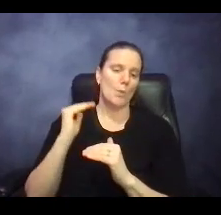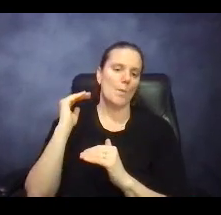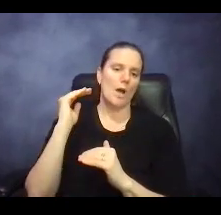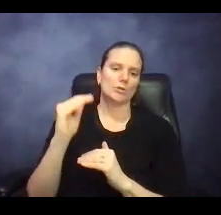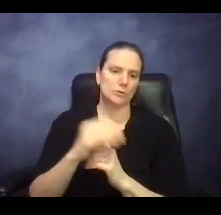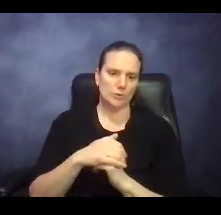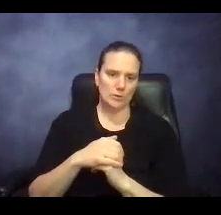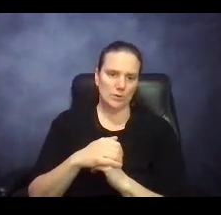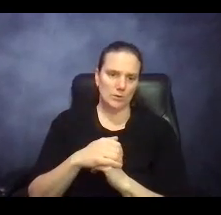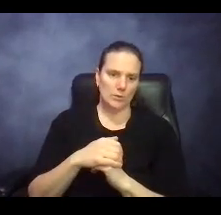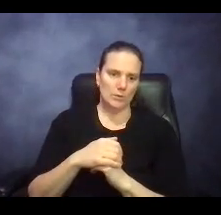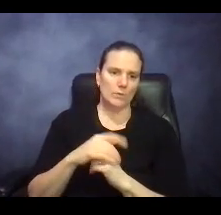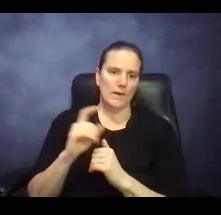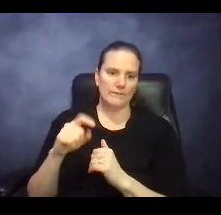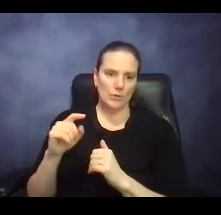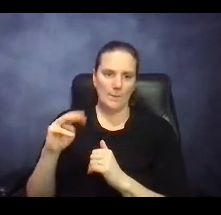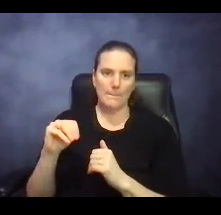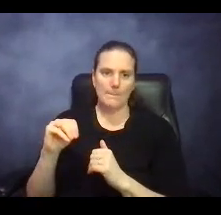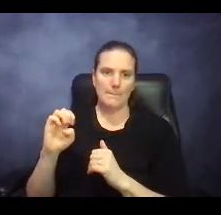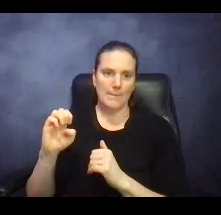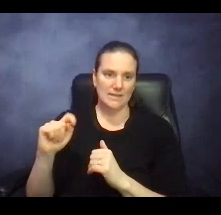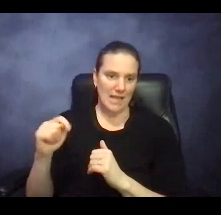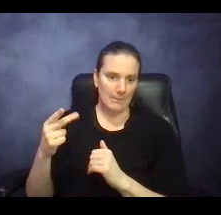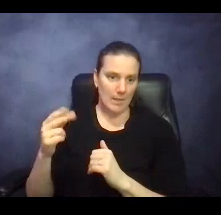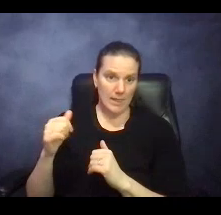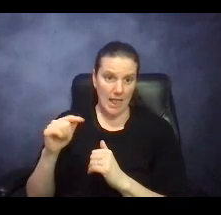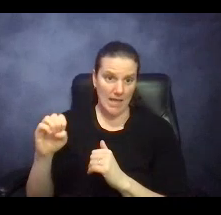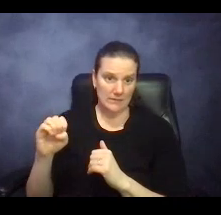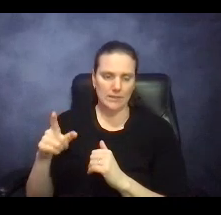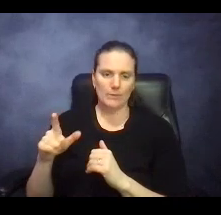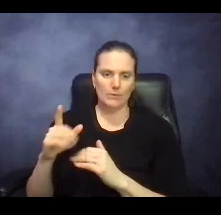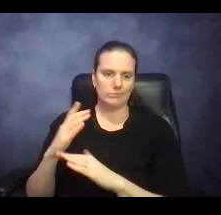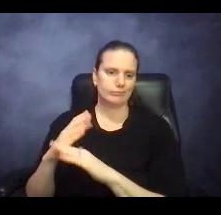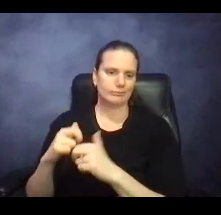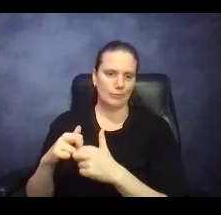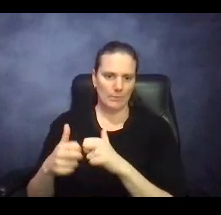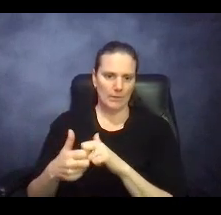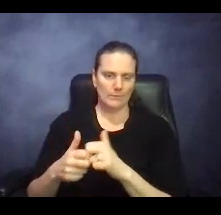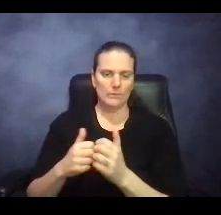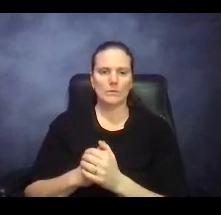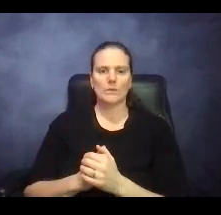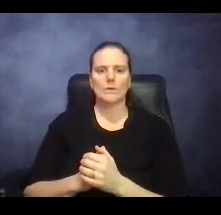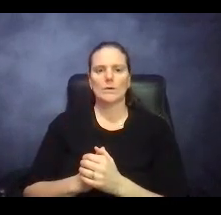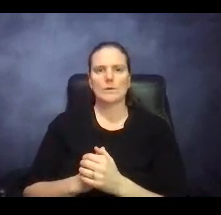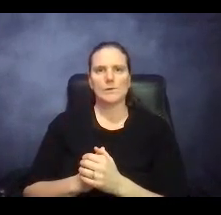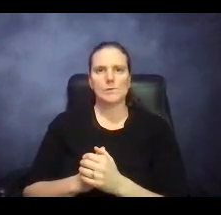to metabolize them, they're gonna cause gut problems. You cause gut, you have gut problems, you have gut inflammation, gas and bloating.